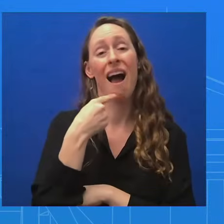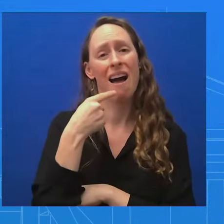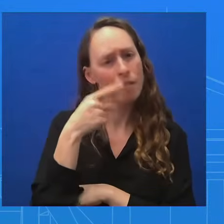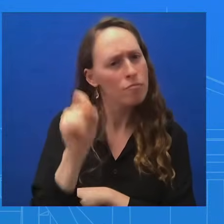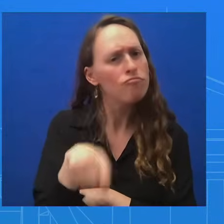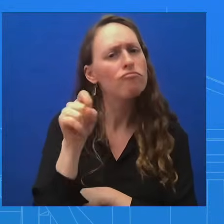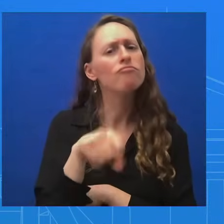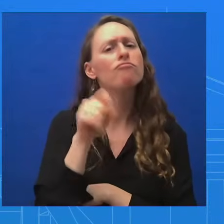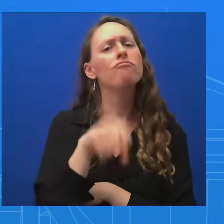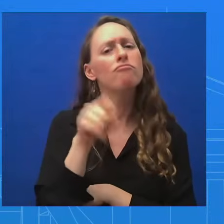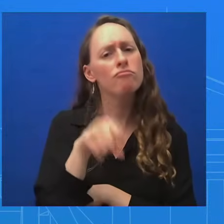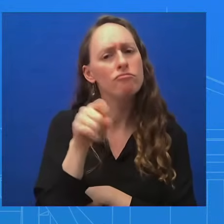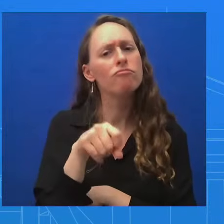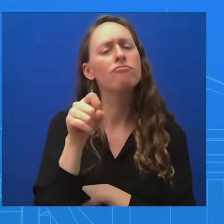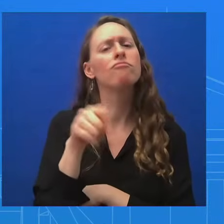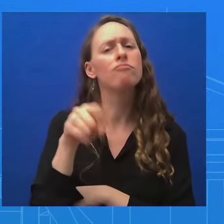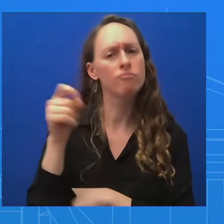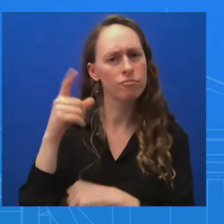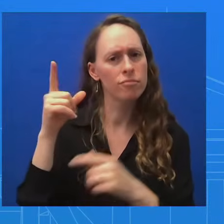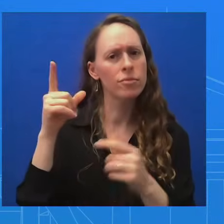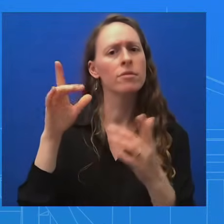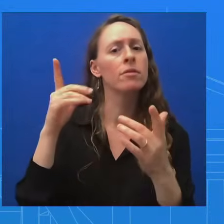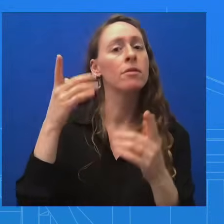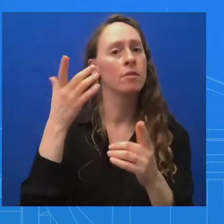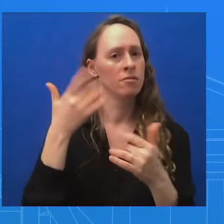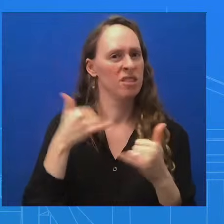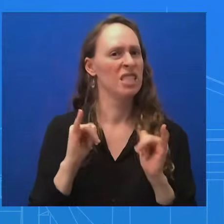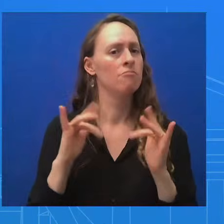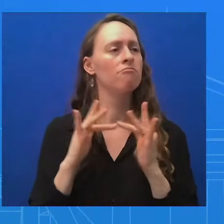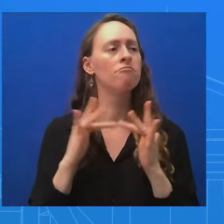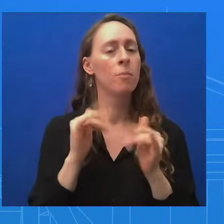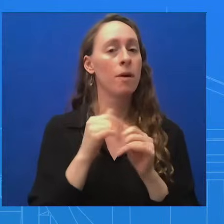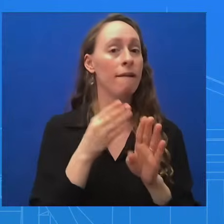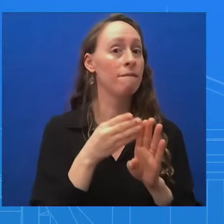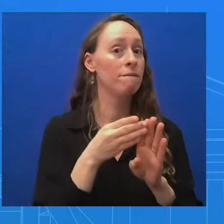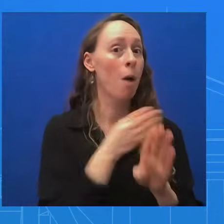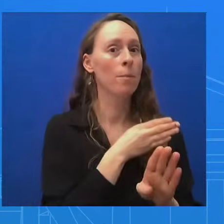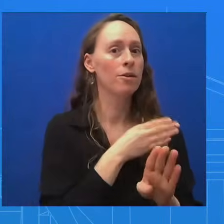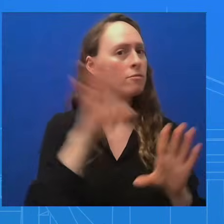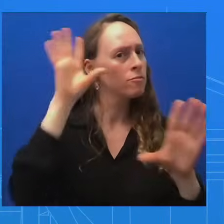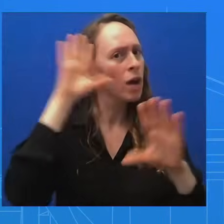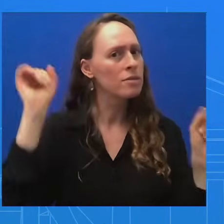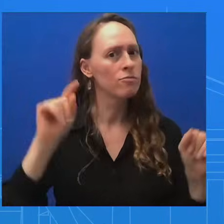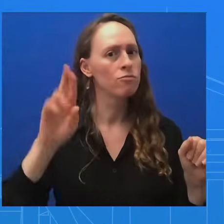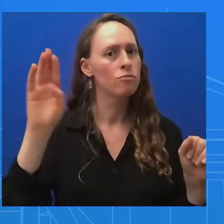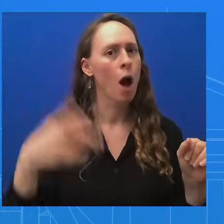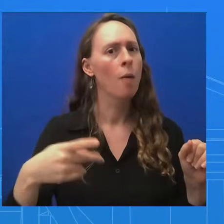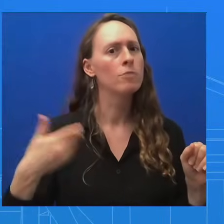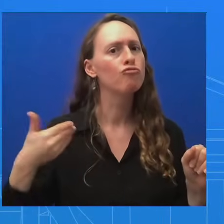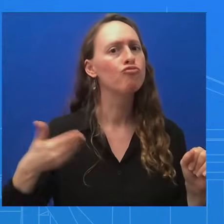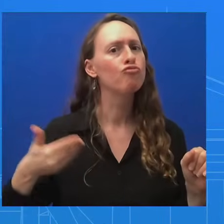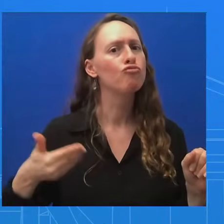does the White House believe that Speaker Johnson is, in fact, negotiating in good faith toward an agreement on the border?